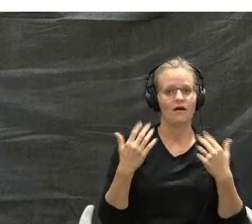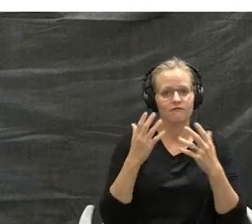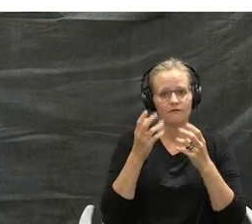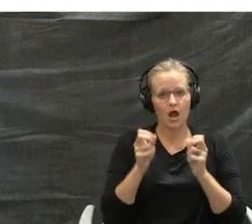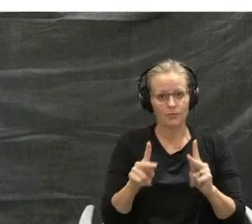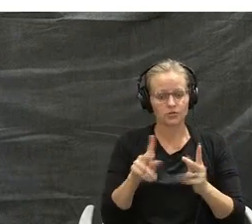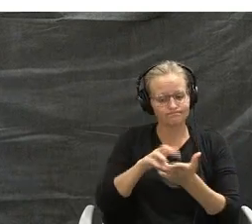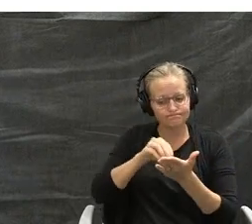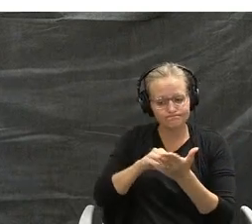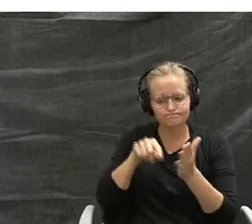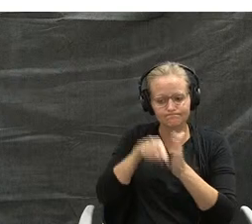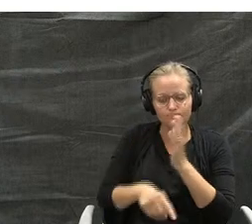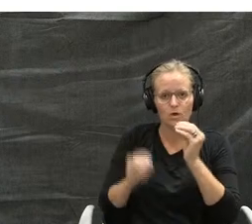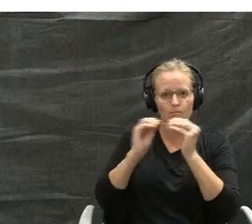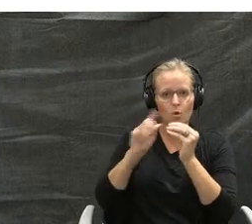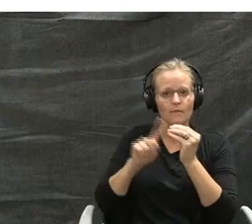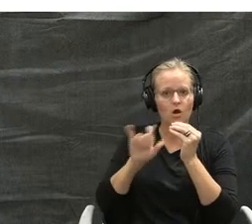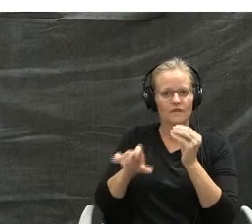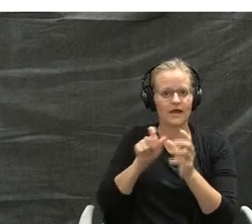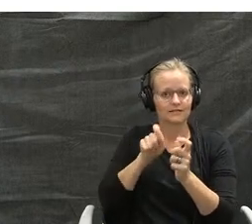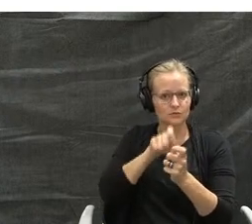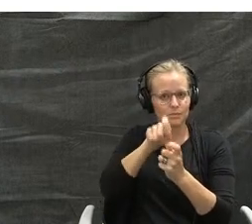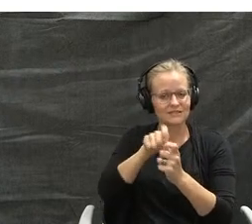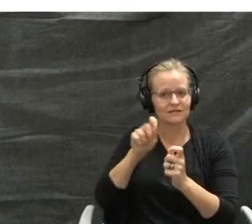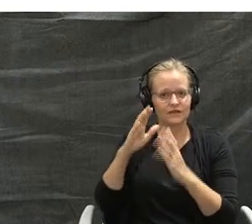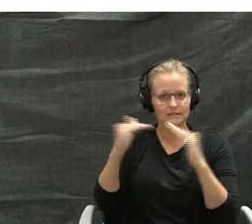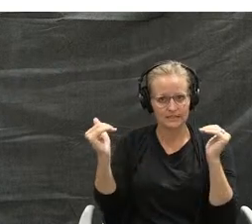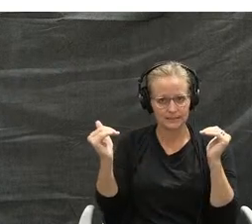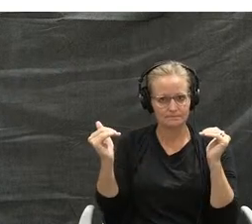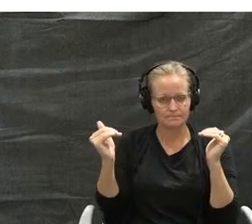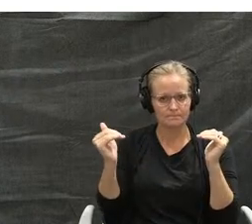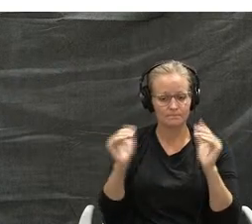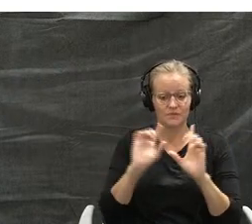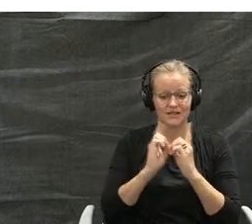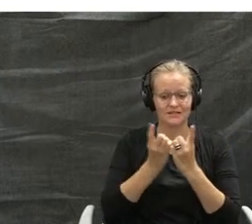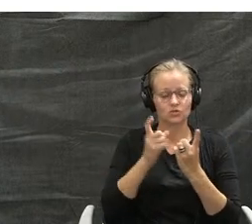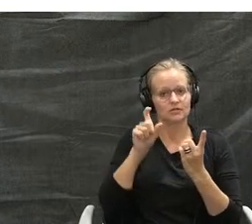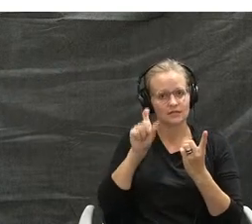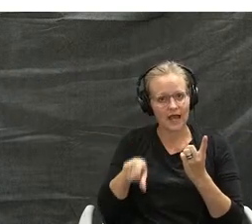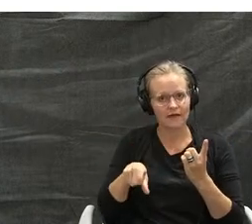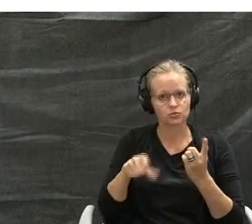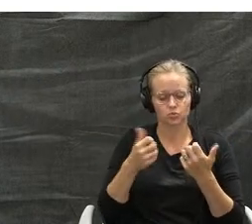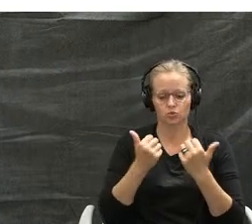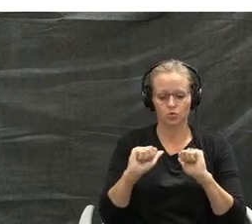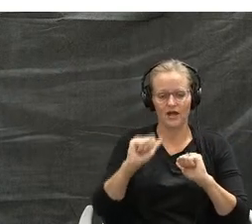quality experience for all students. The district should totally rethink the way lessons are delivered. All students of